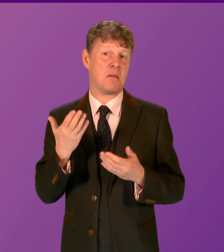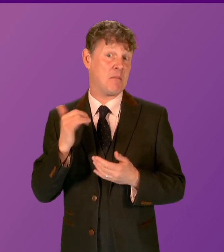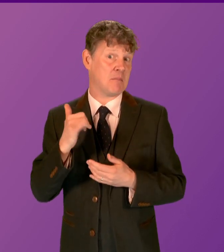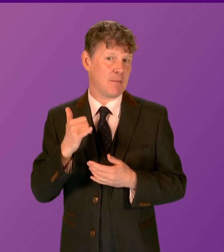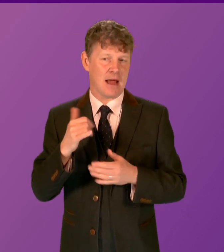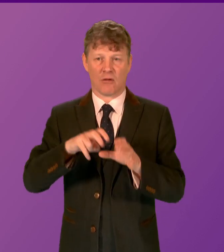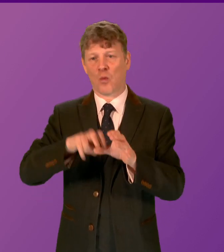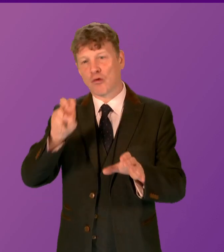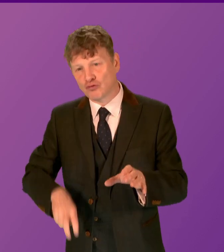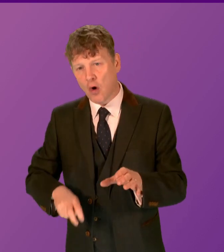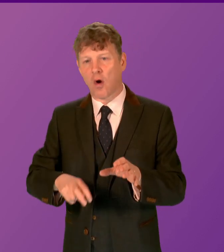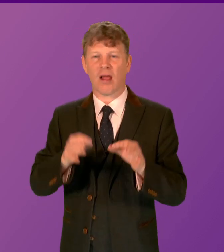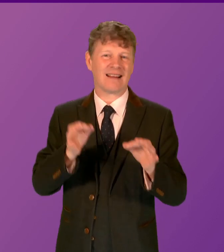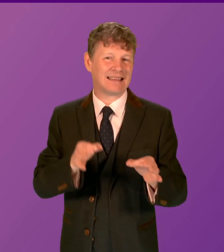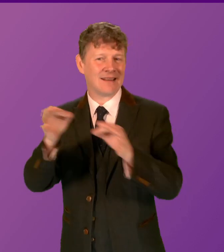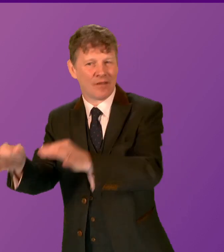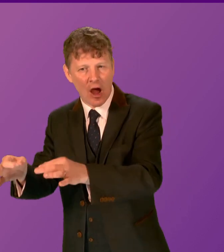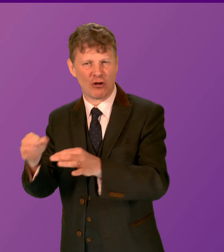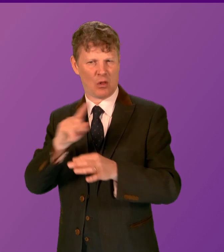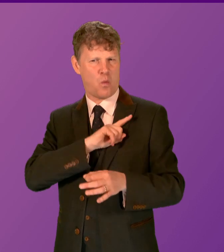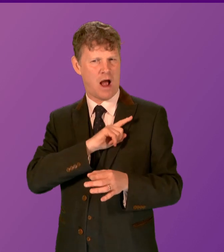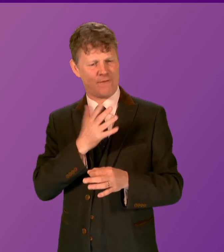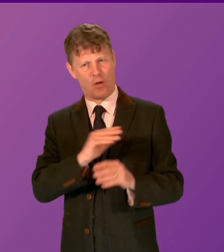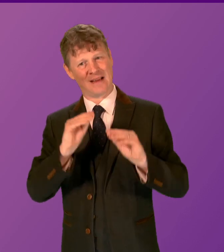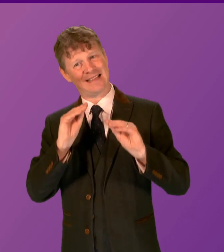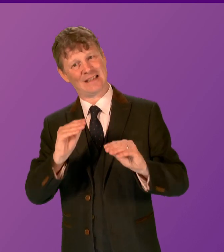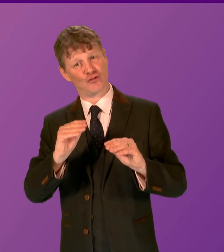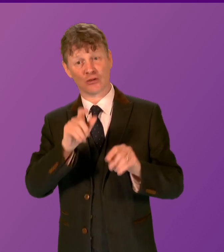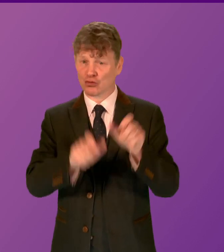indeed, withdrawals from teaching are absolutely correct.